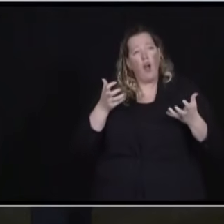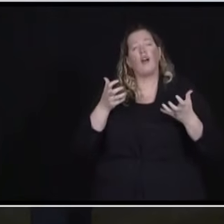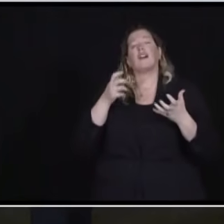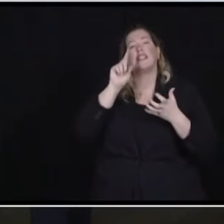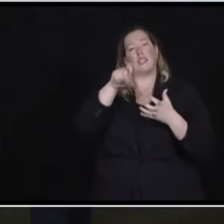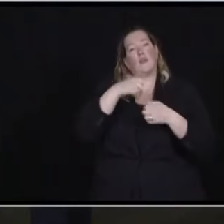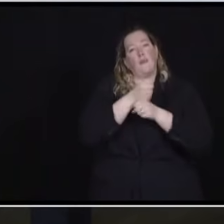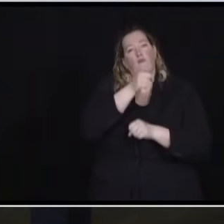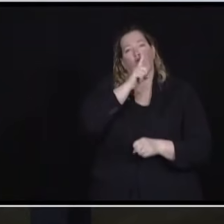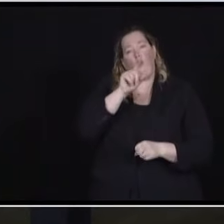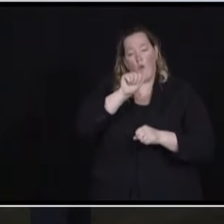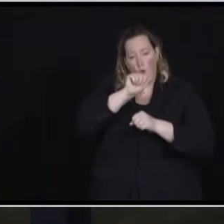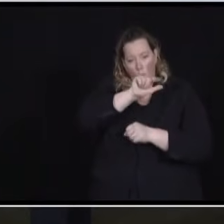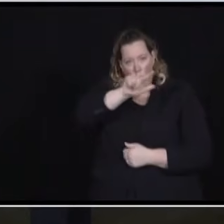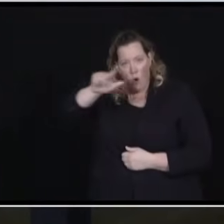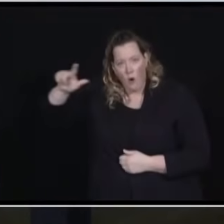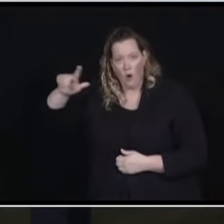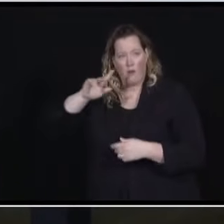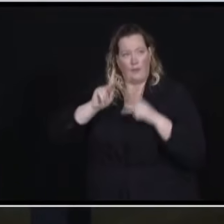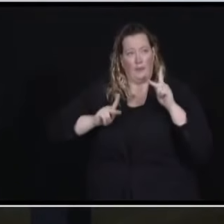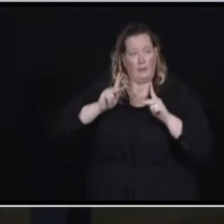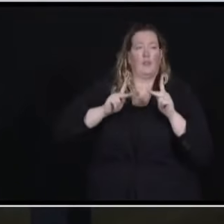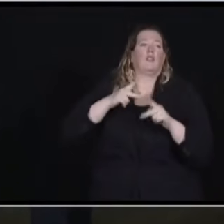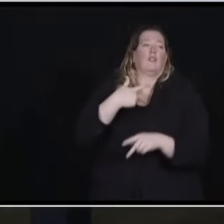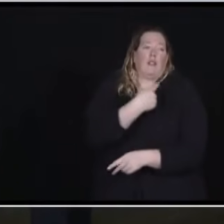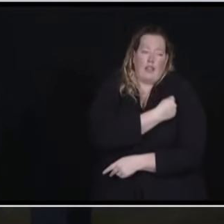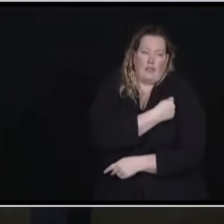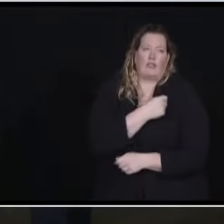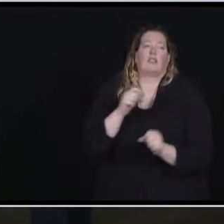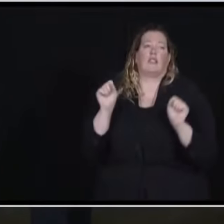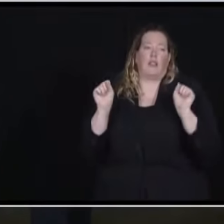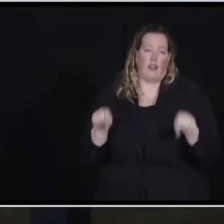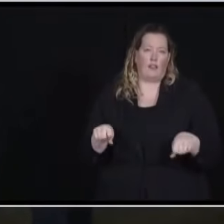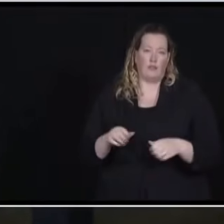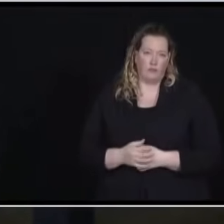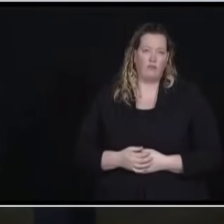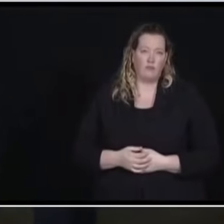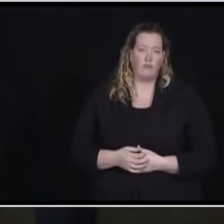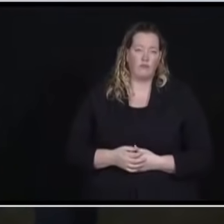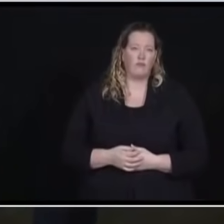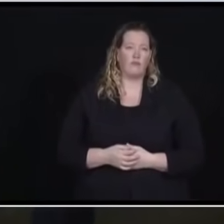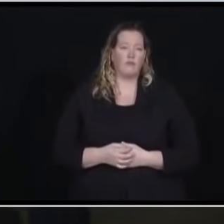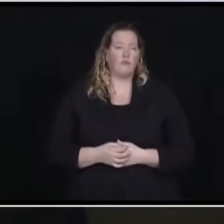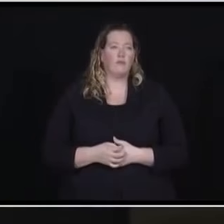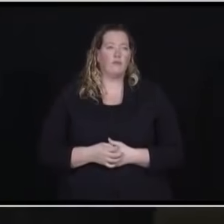to get rid of COVID, we are going to make sure that anyone in the population across